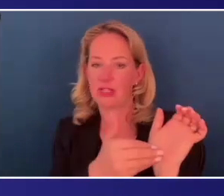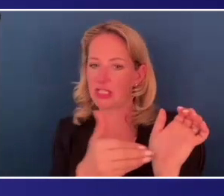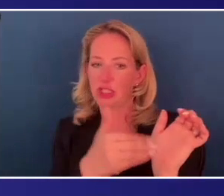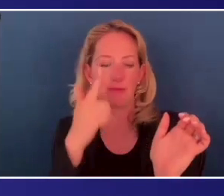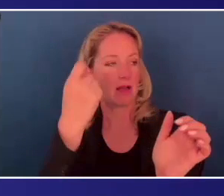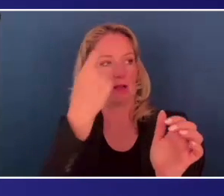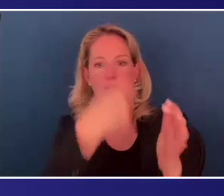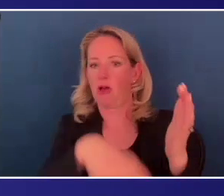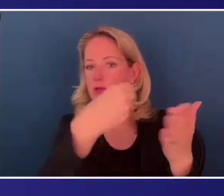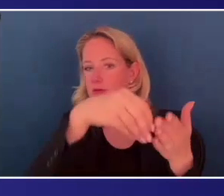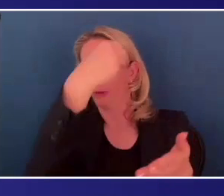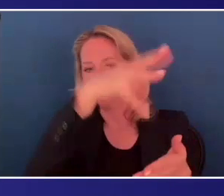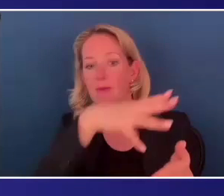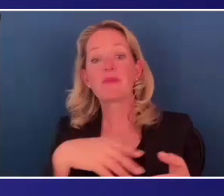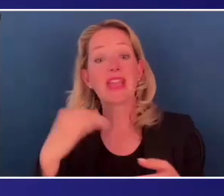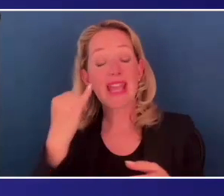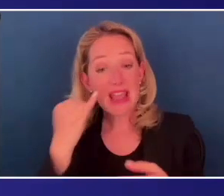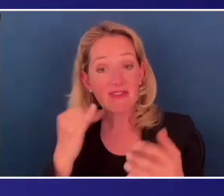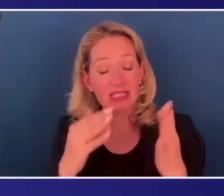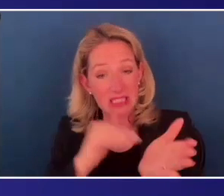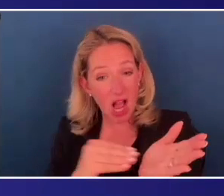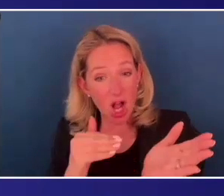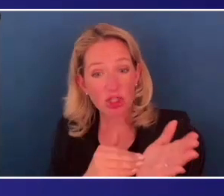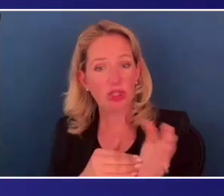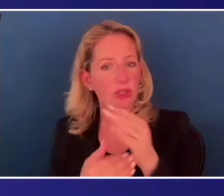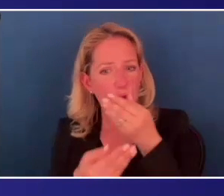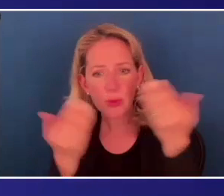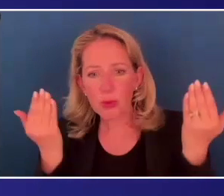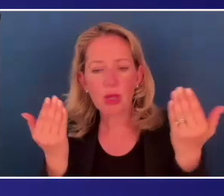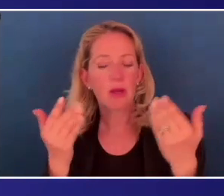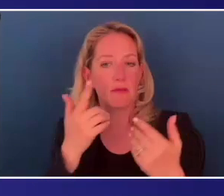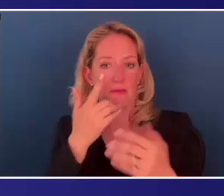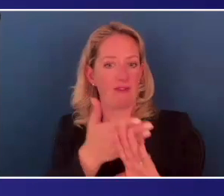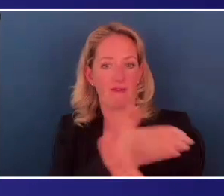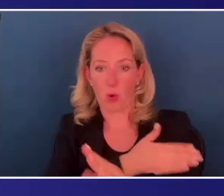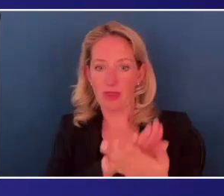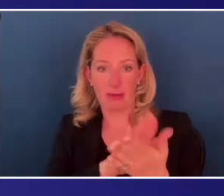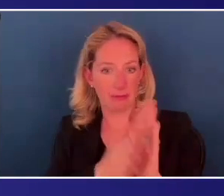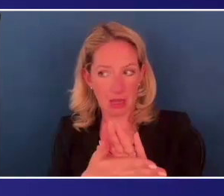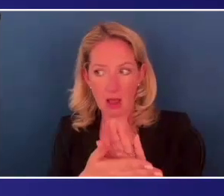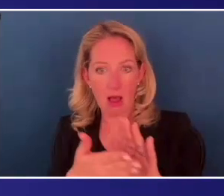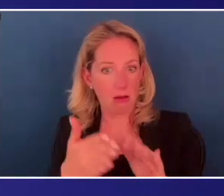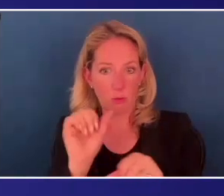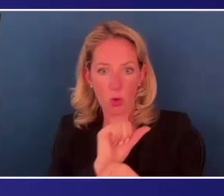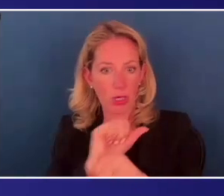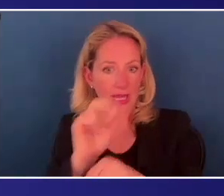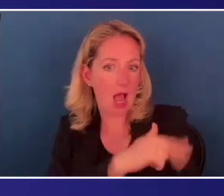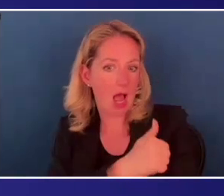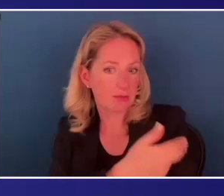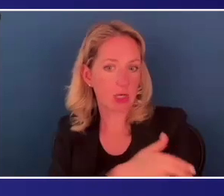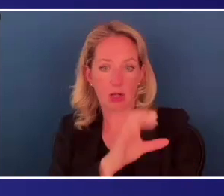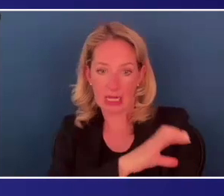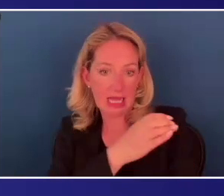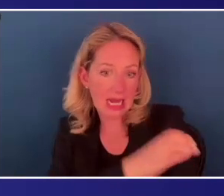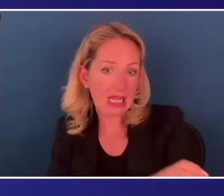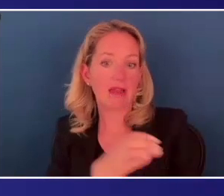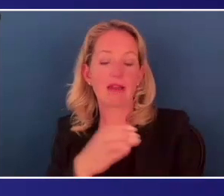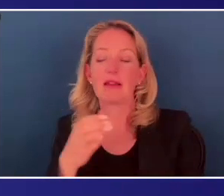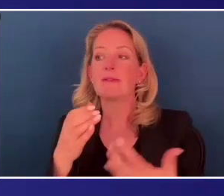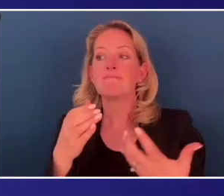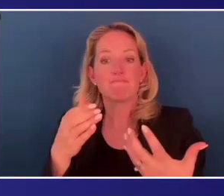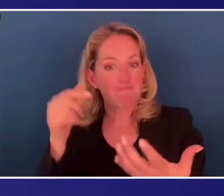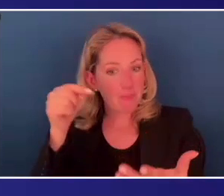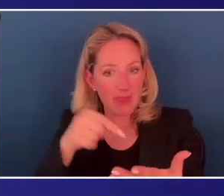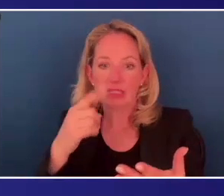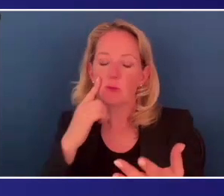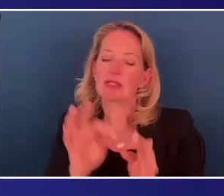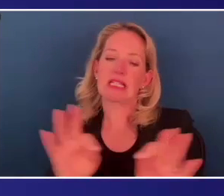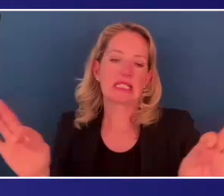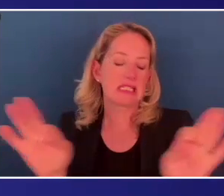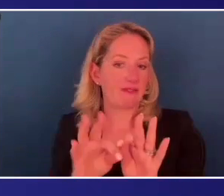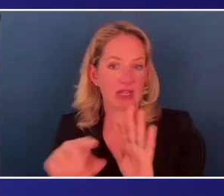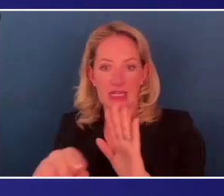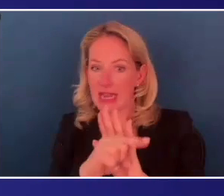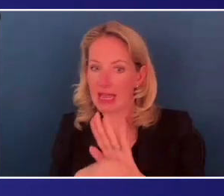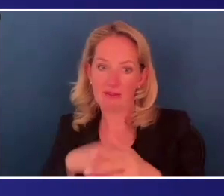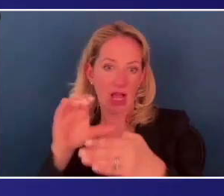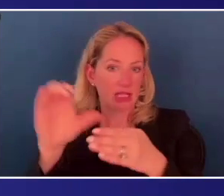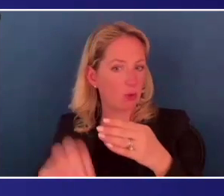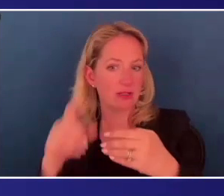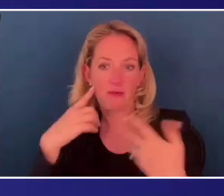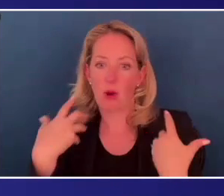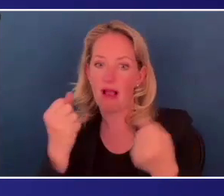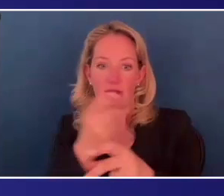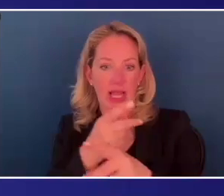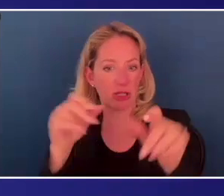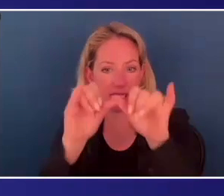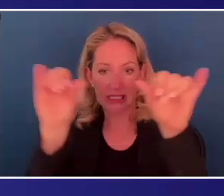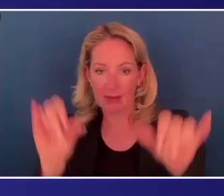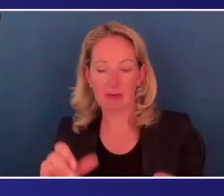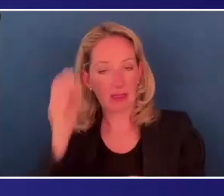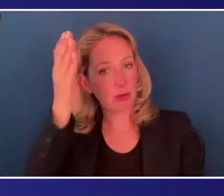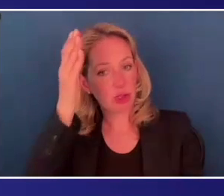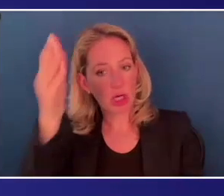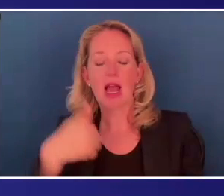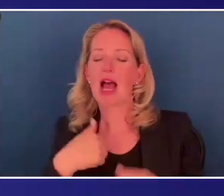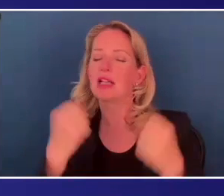If we start losing doctors before they even become working in the hospital in clinics this has significant negative consequences for the health care system.